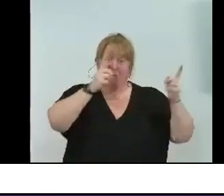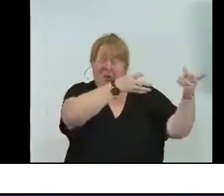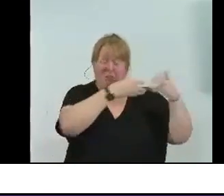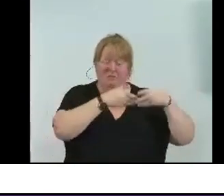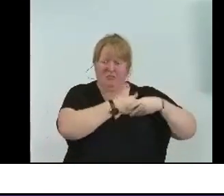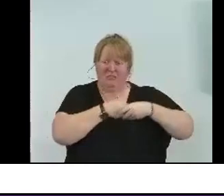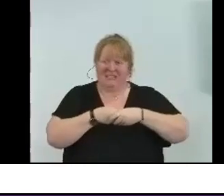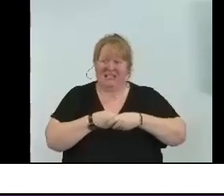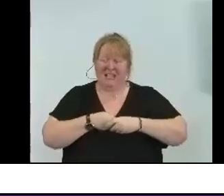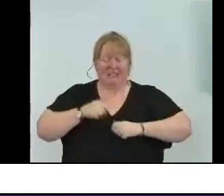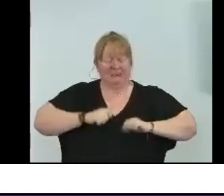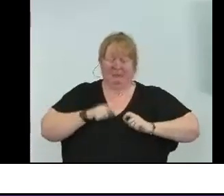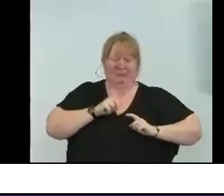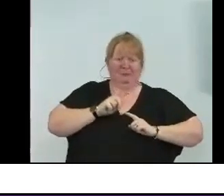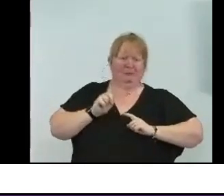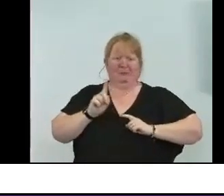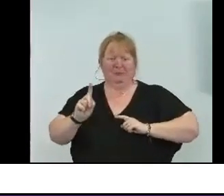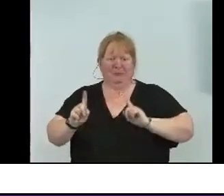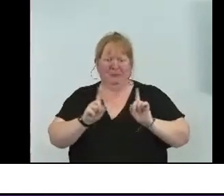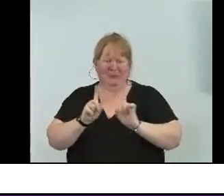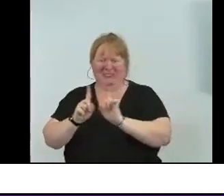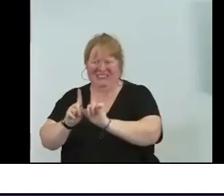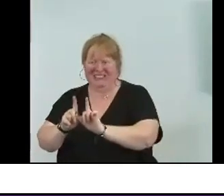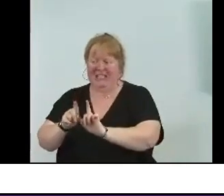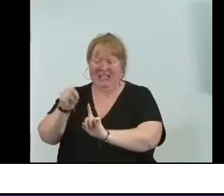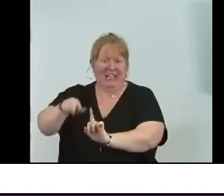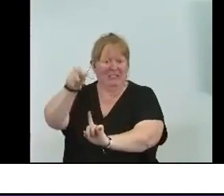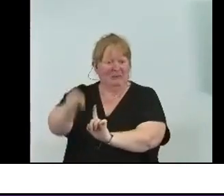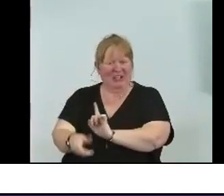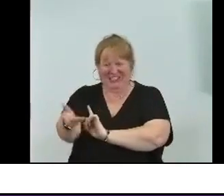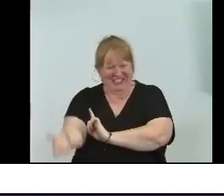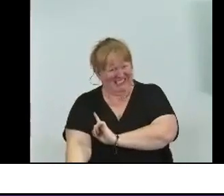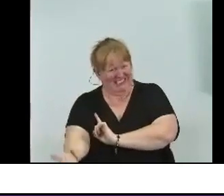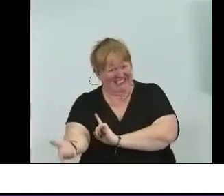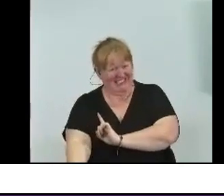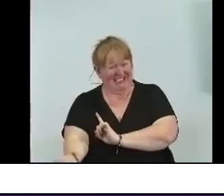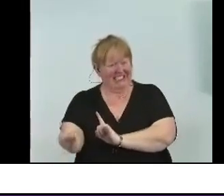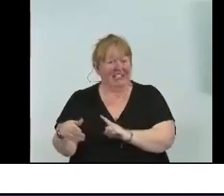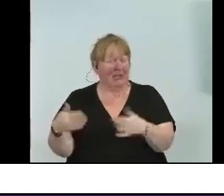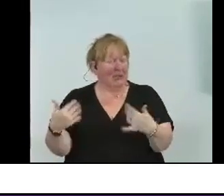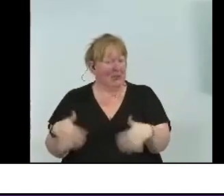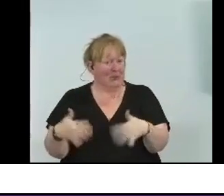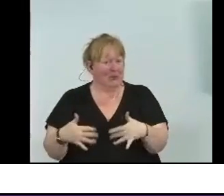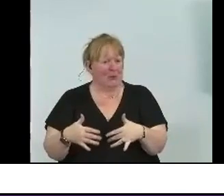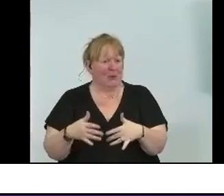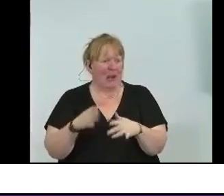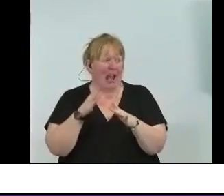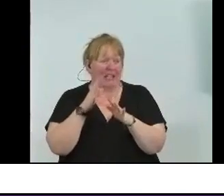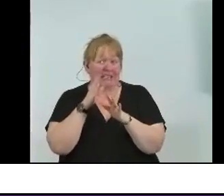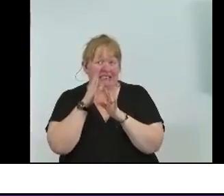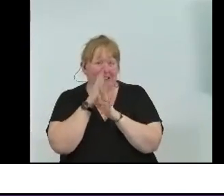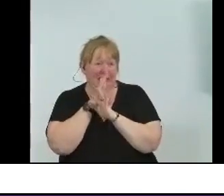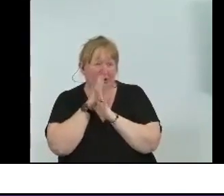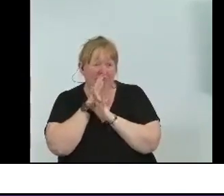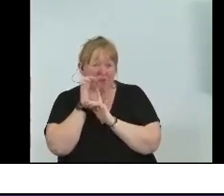hand and proudly marched me over to this amazing person who was working on this top-secret project.